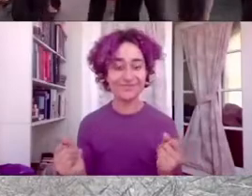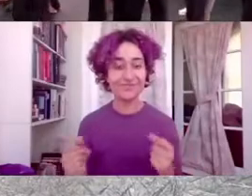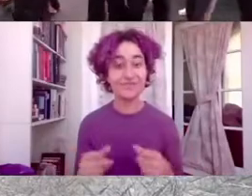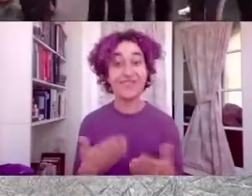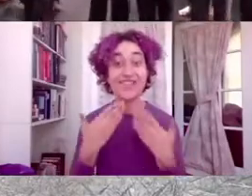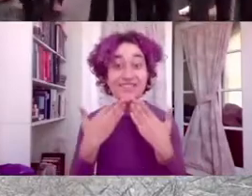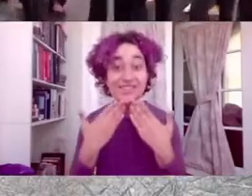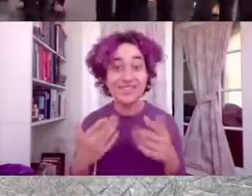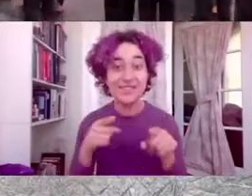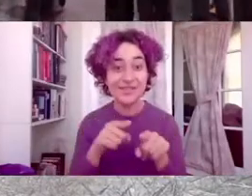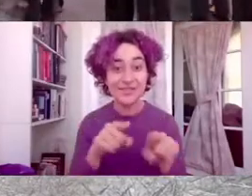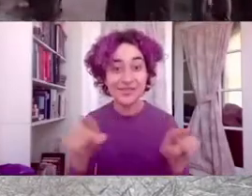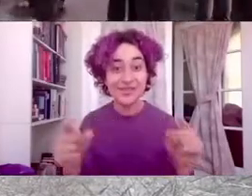Thank you, thank you.